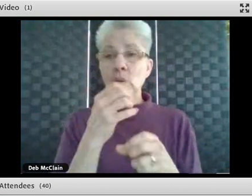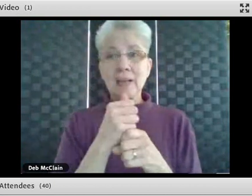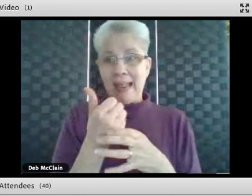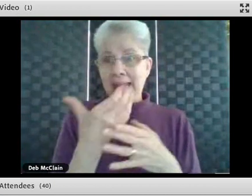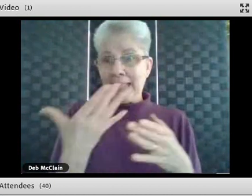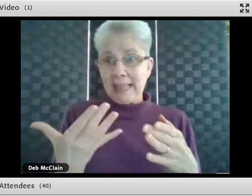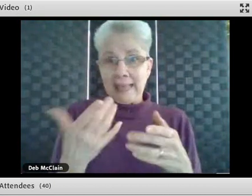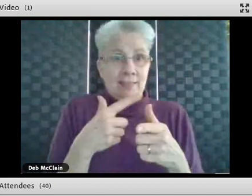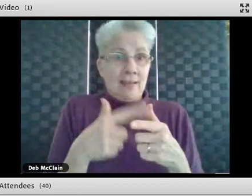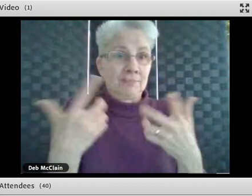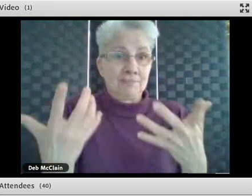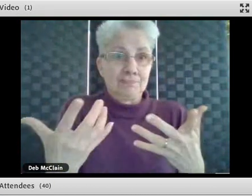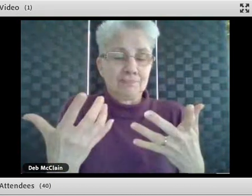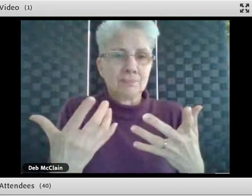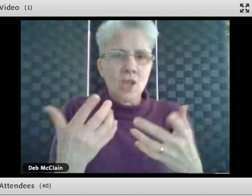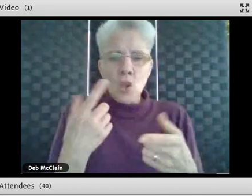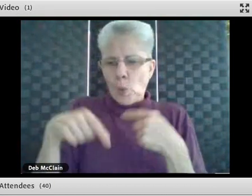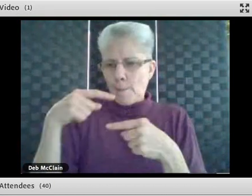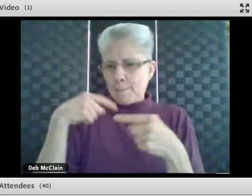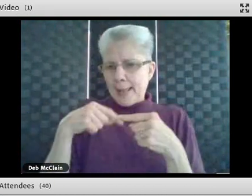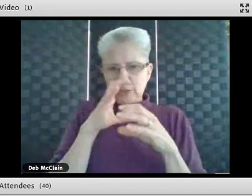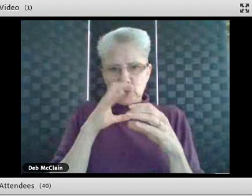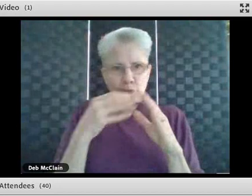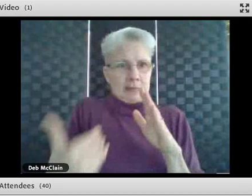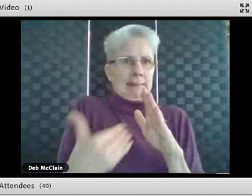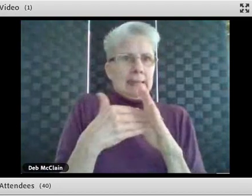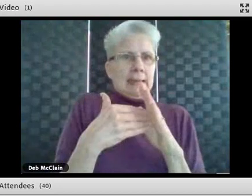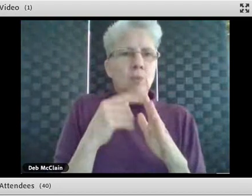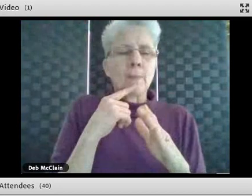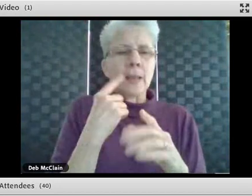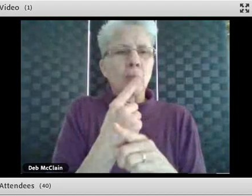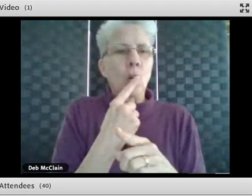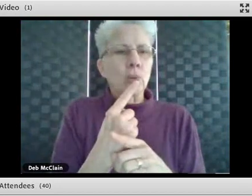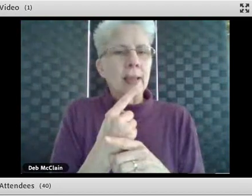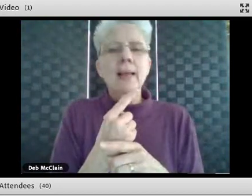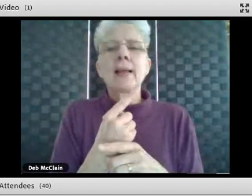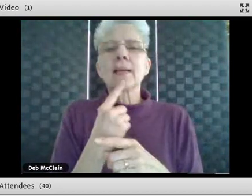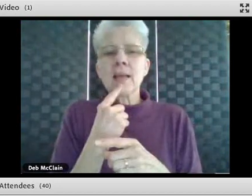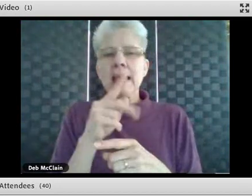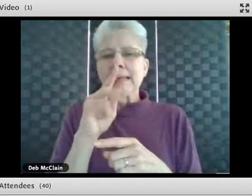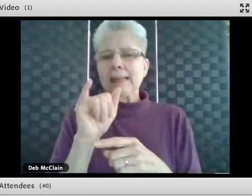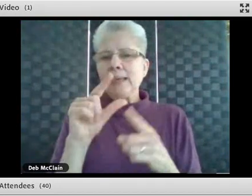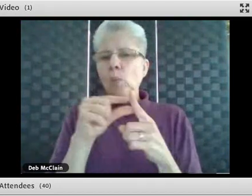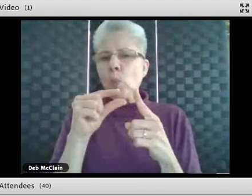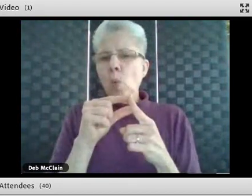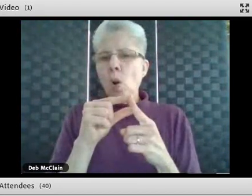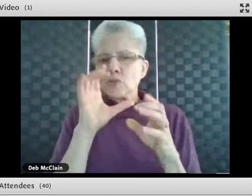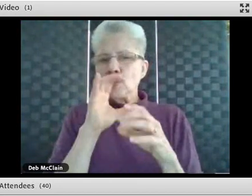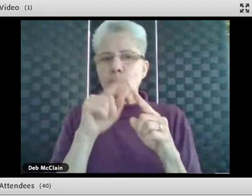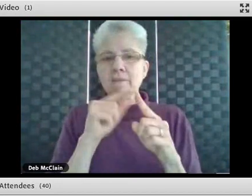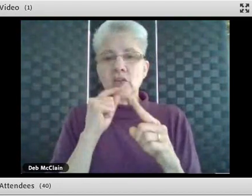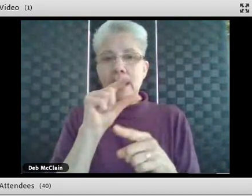then probably going back and searching again would be appropriate, maybe doing a keyword search. But if you get a bold heading